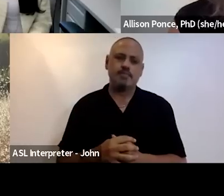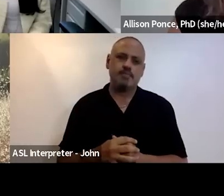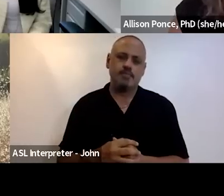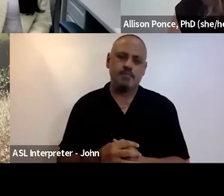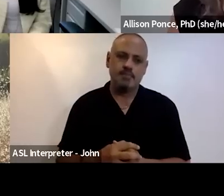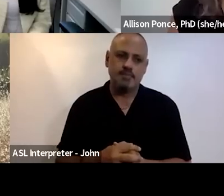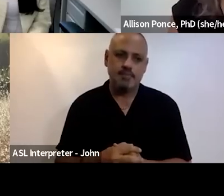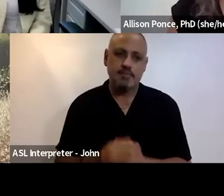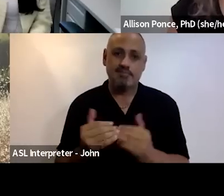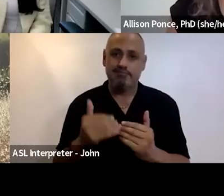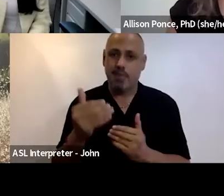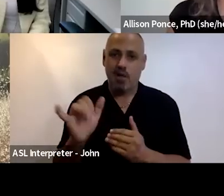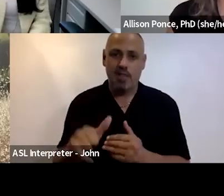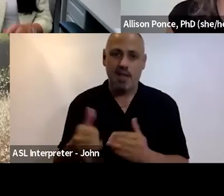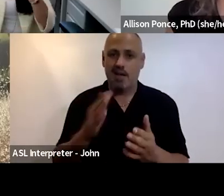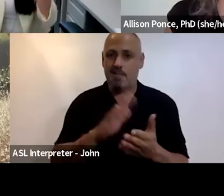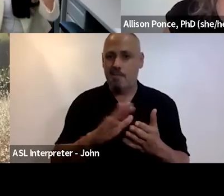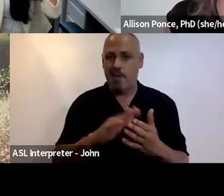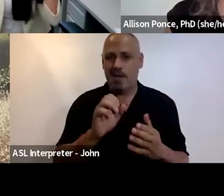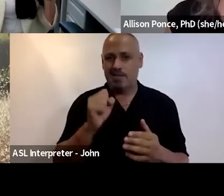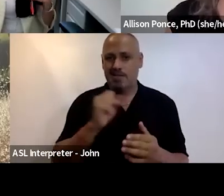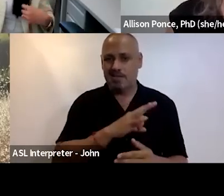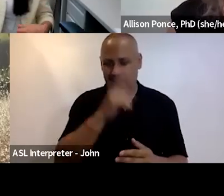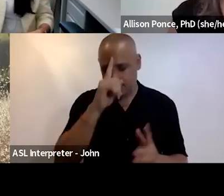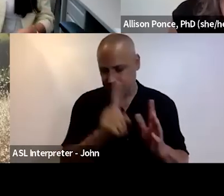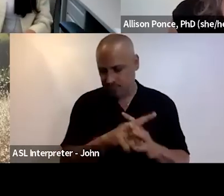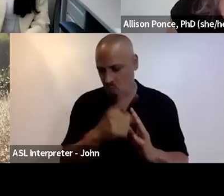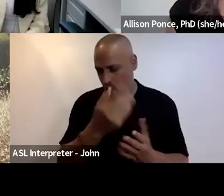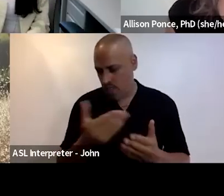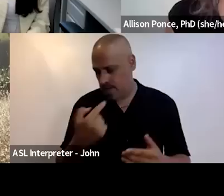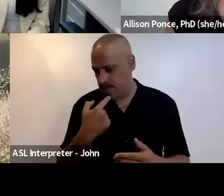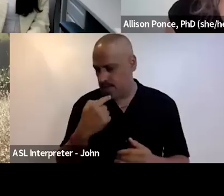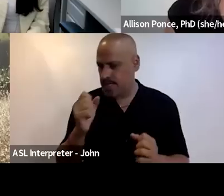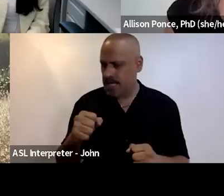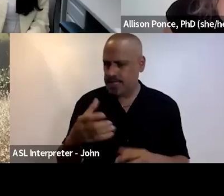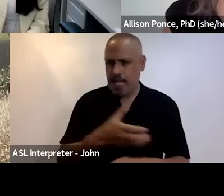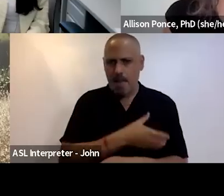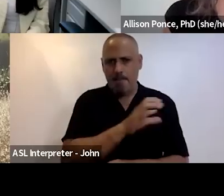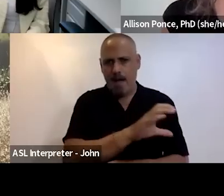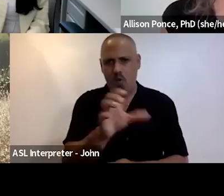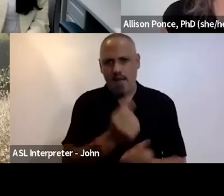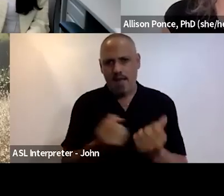Beyond that, maintenance staff that comes to mind, the one thing I would say is, yeah, empower any staff within the organization